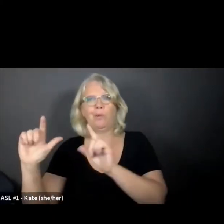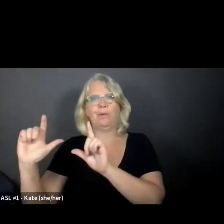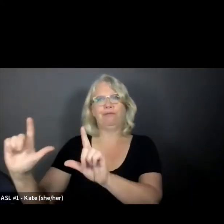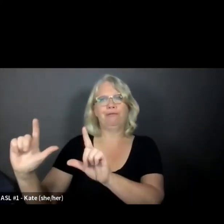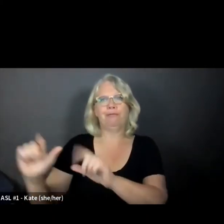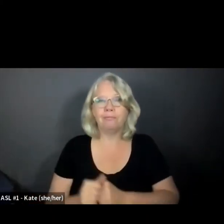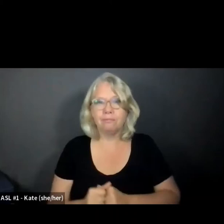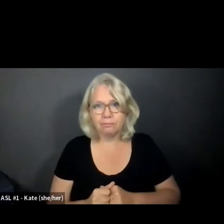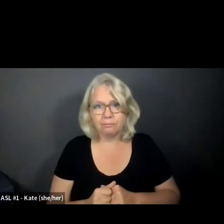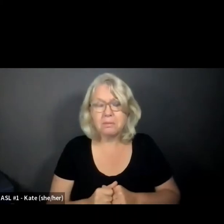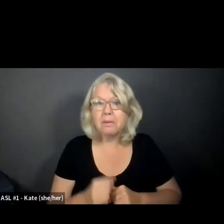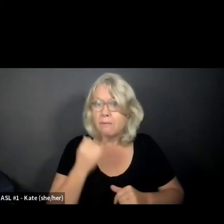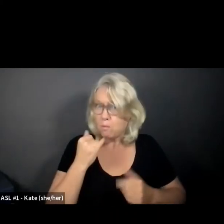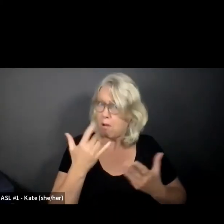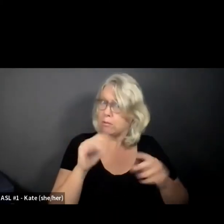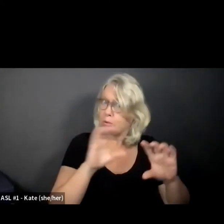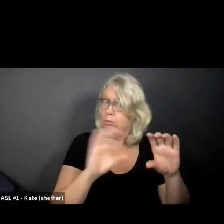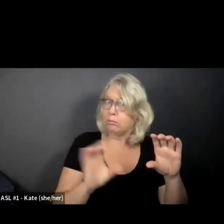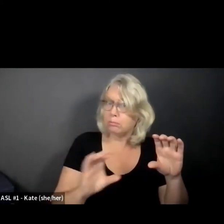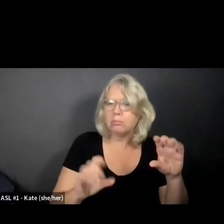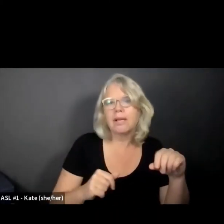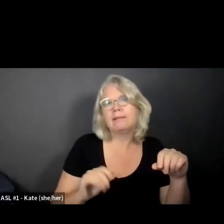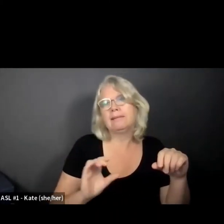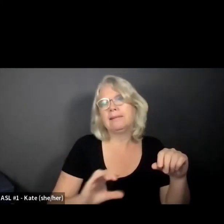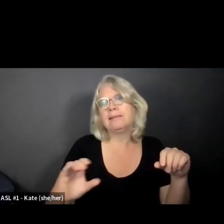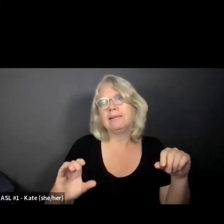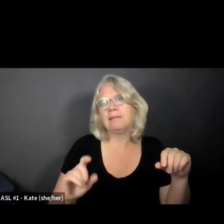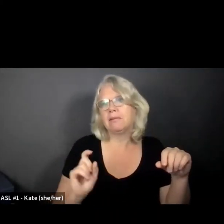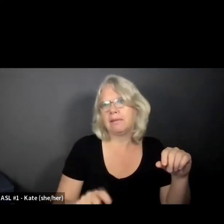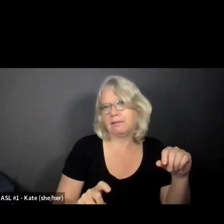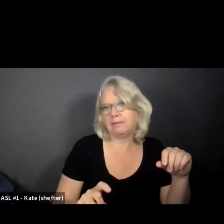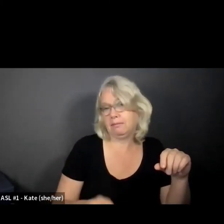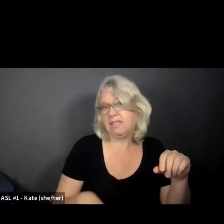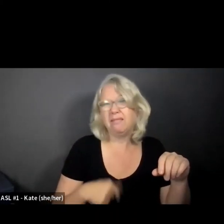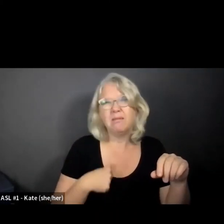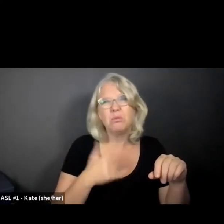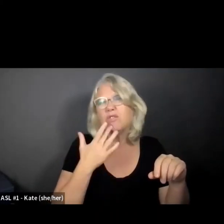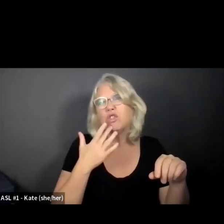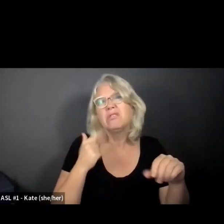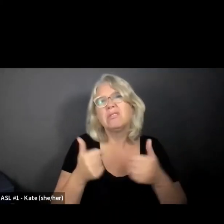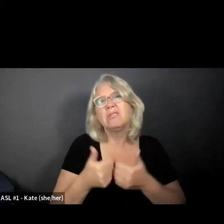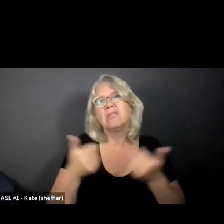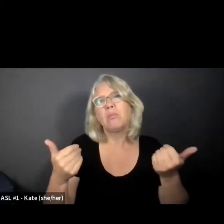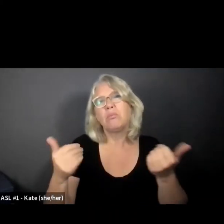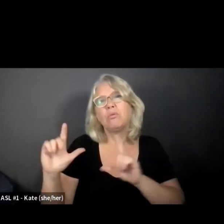IF YOU PREFER CAPTIONING IN A DIFFERENT TAB, IN YOUR BROWSER, USE THE CAPTIONING WE POSTED